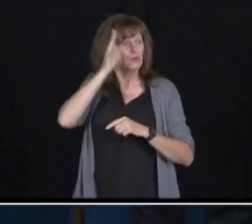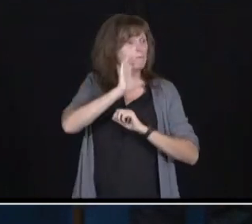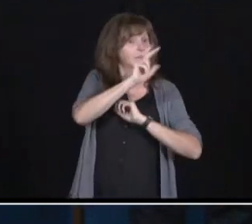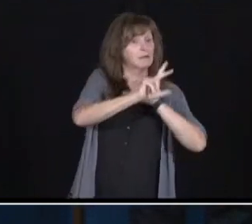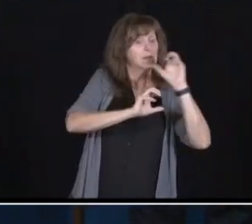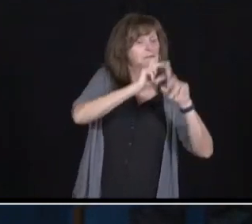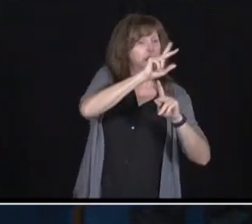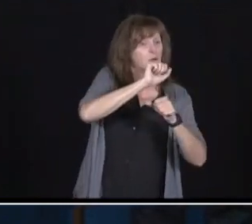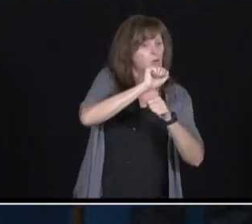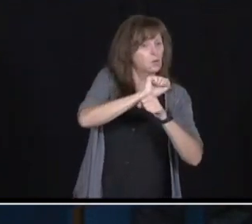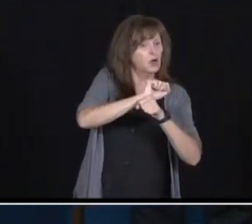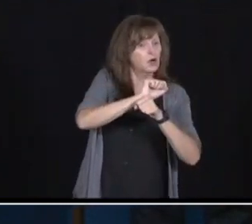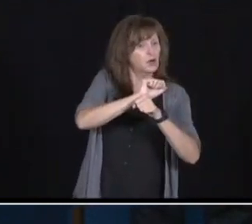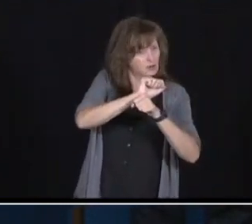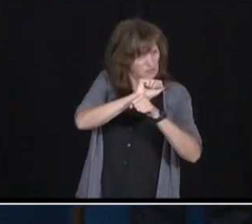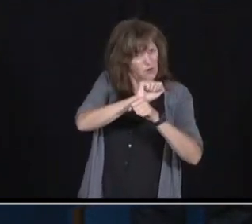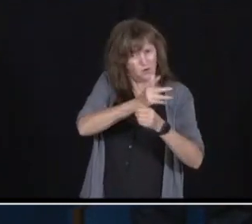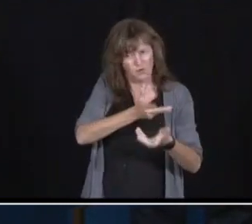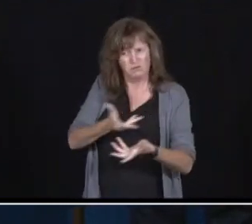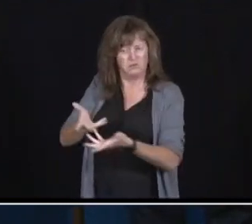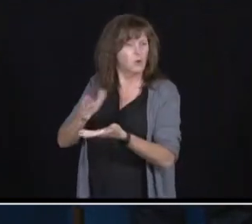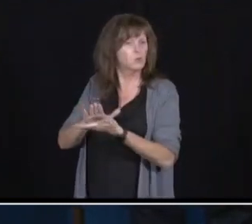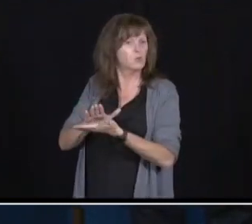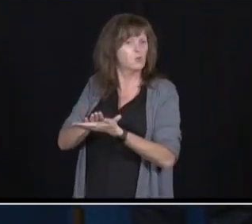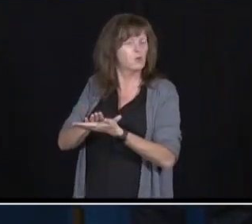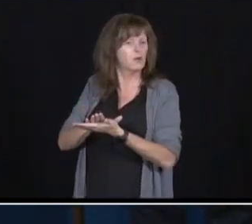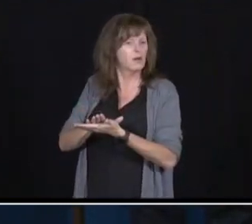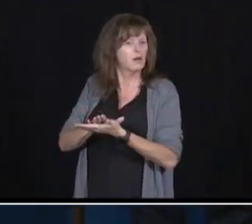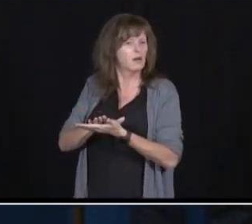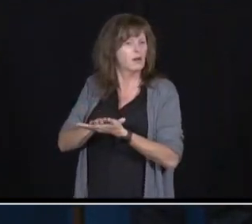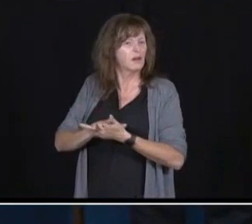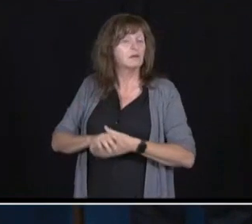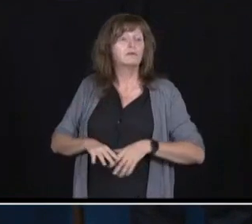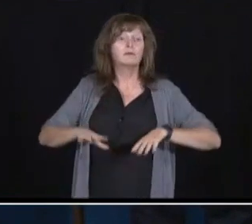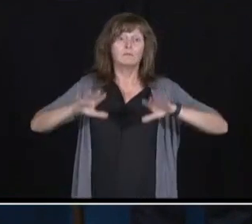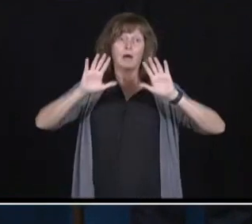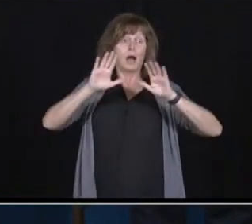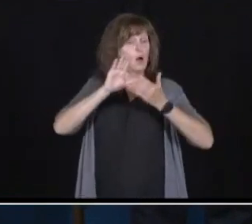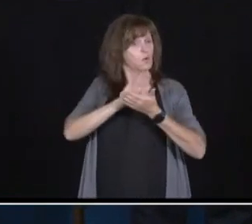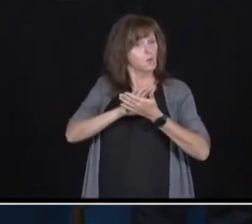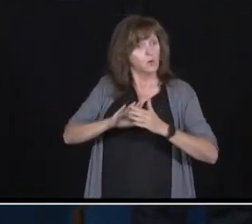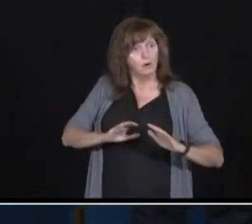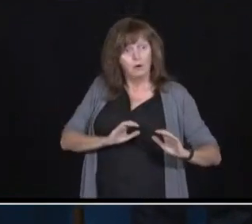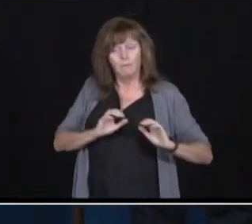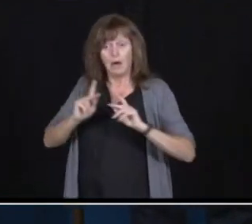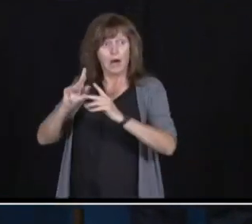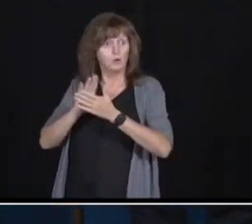It is also crucial to allowing parents to return to work and support in the workforce across our province.